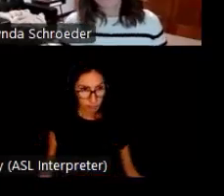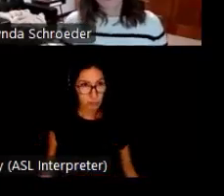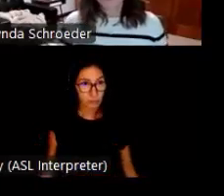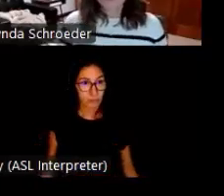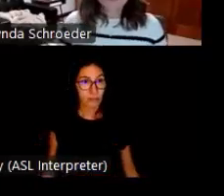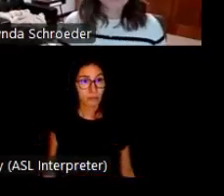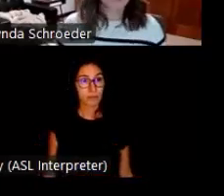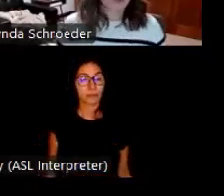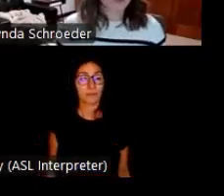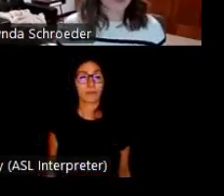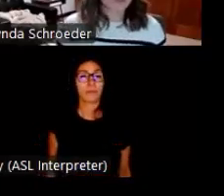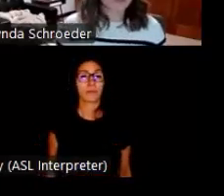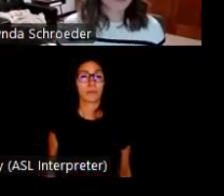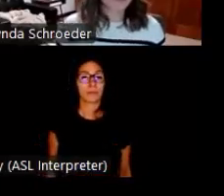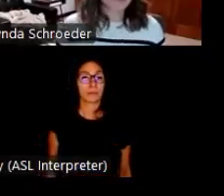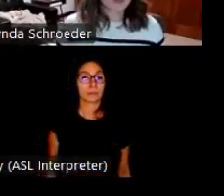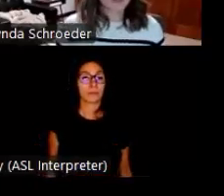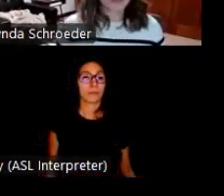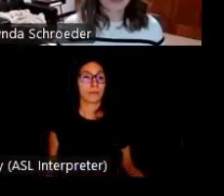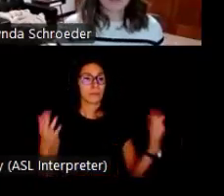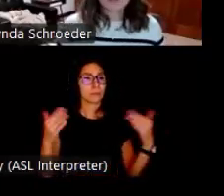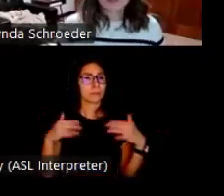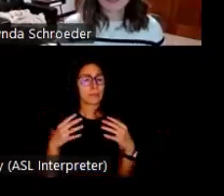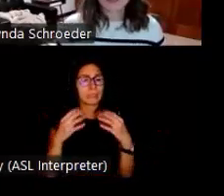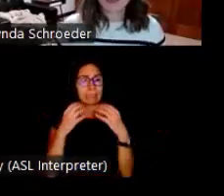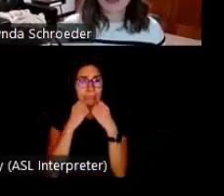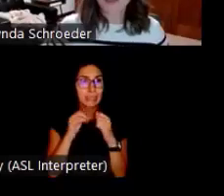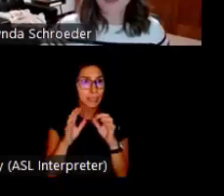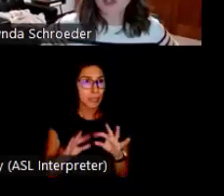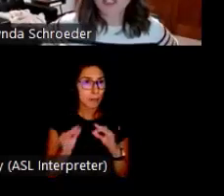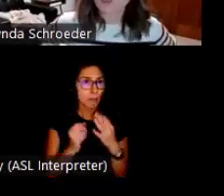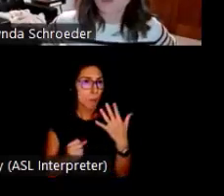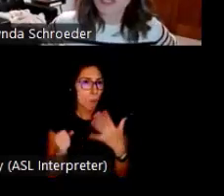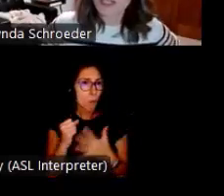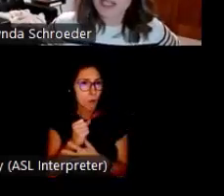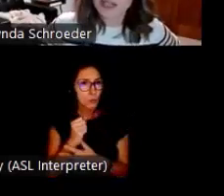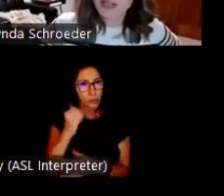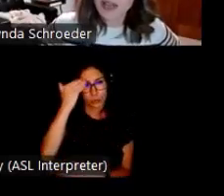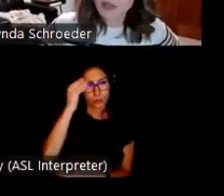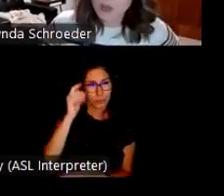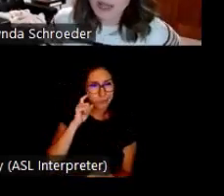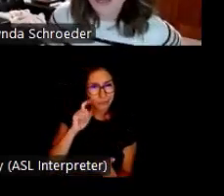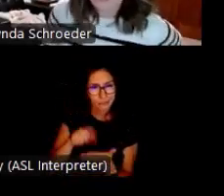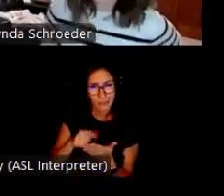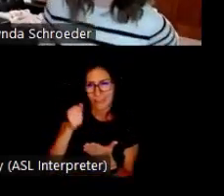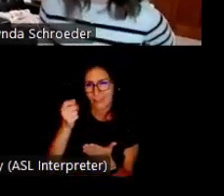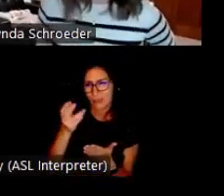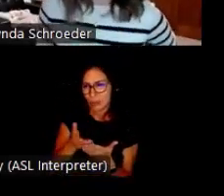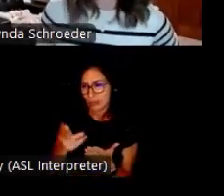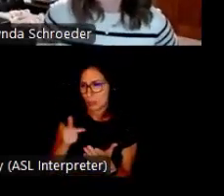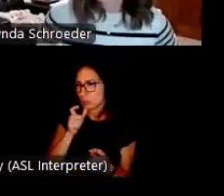What is important is to know a couple of things about the community you're working in and with.